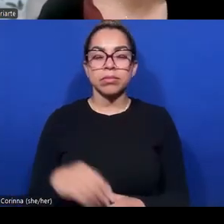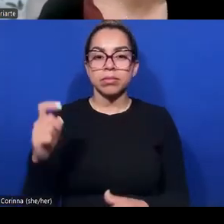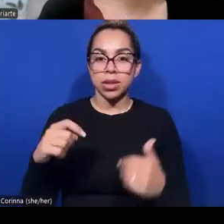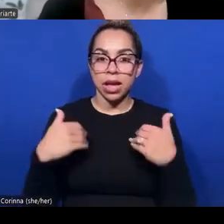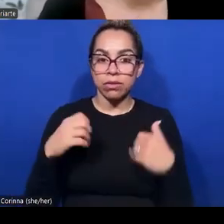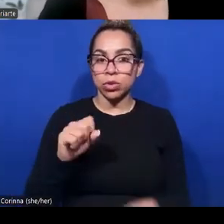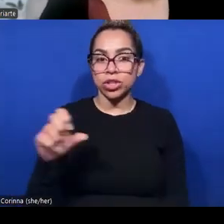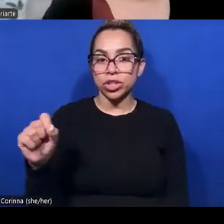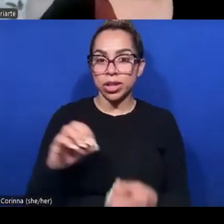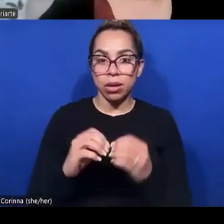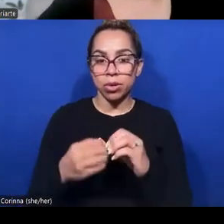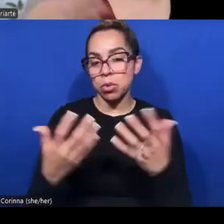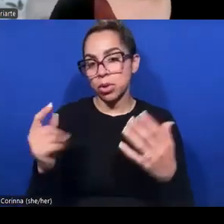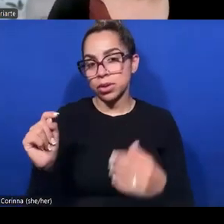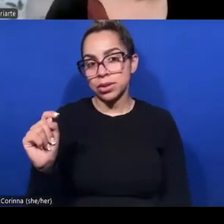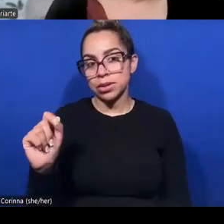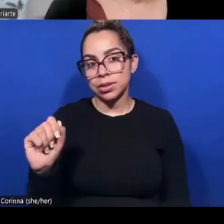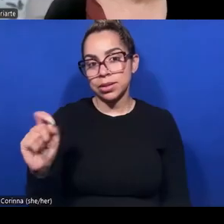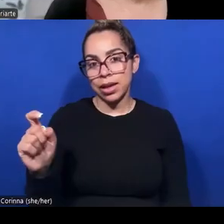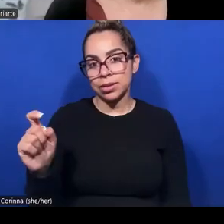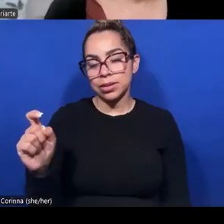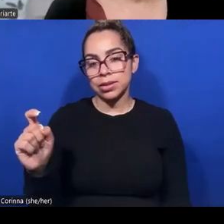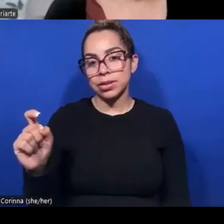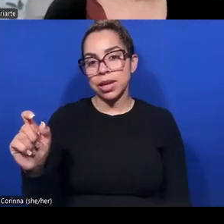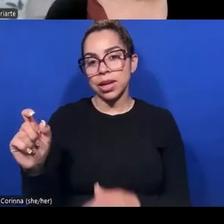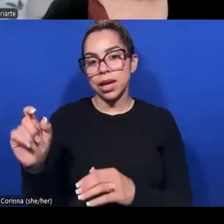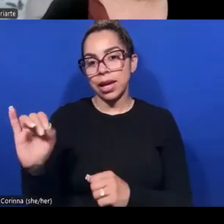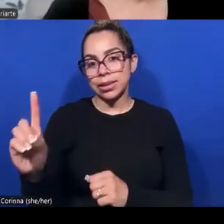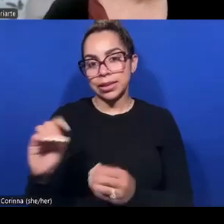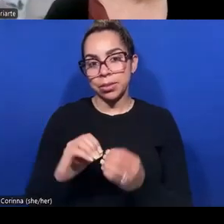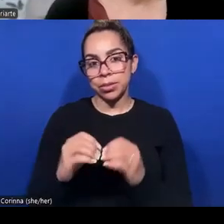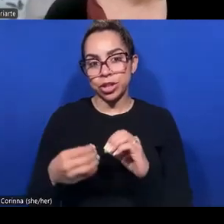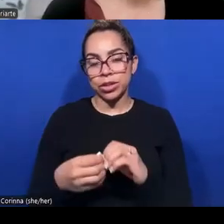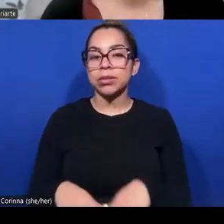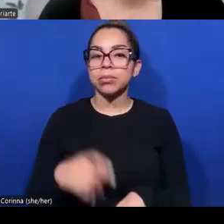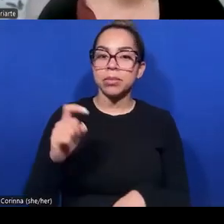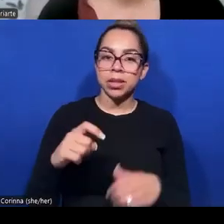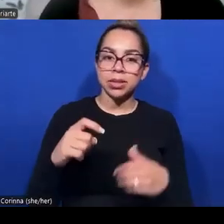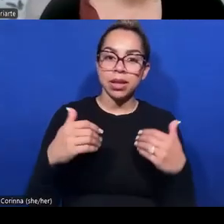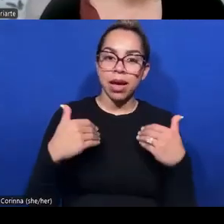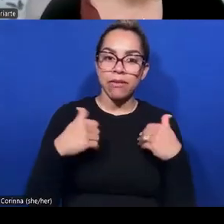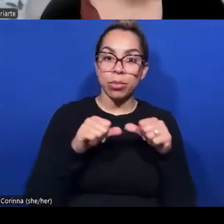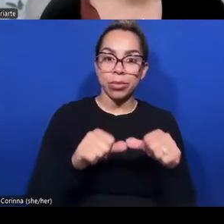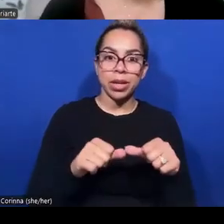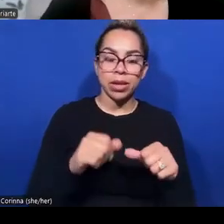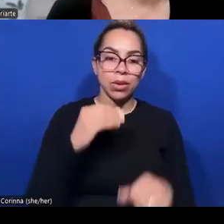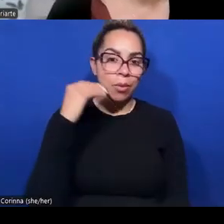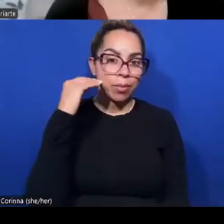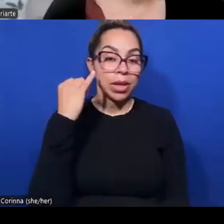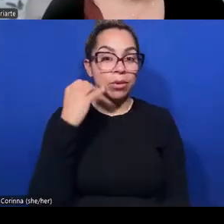number, and you have to have a permanent resident. If you list a post office box as your residence, it's not going to work.